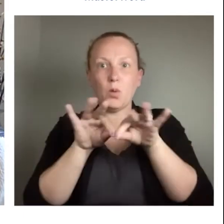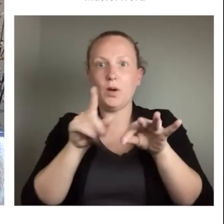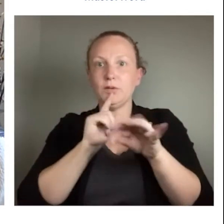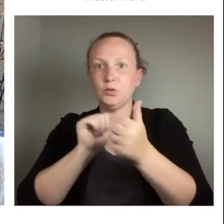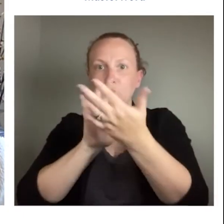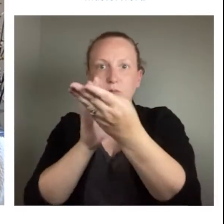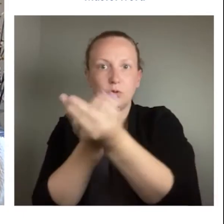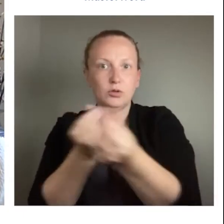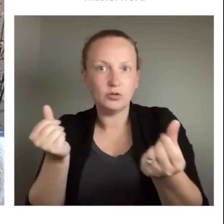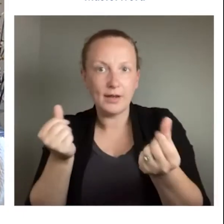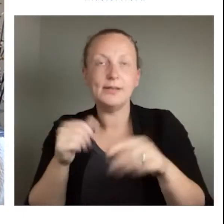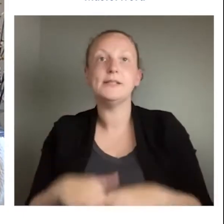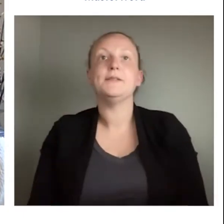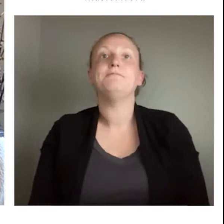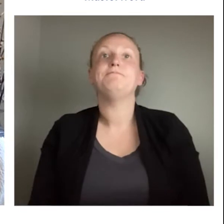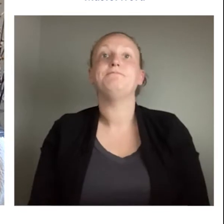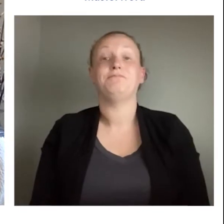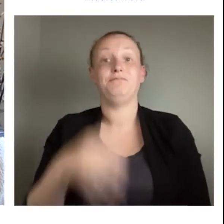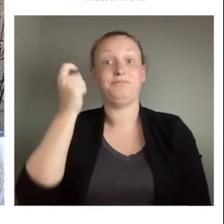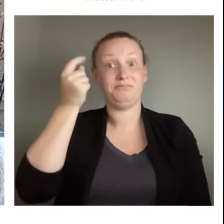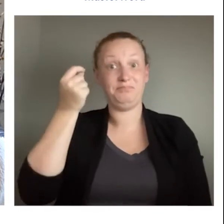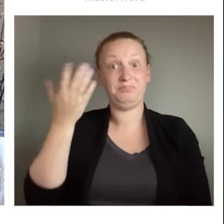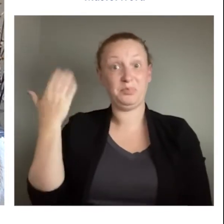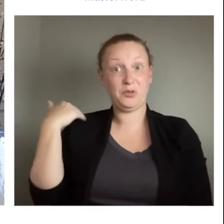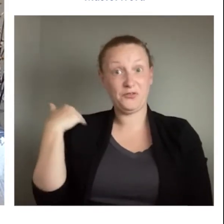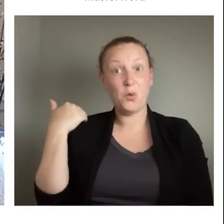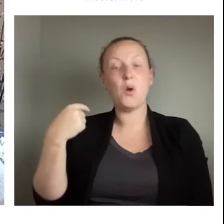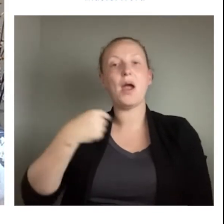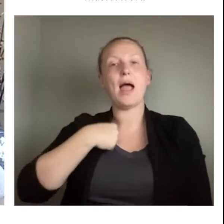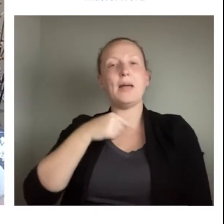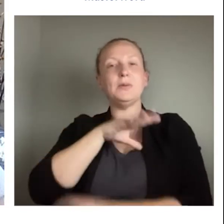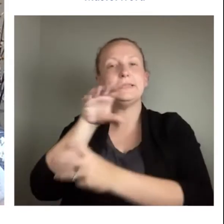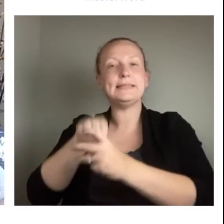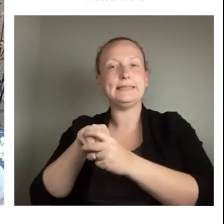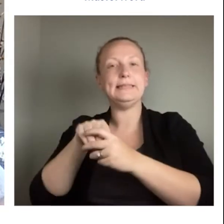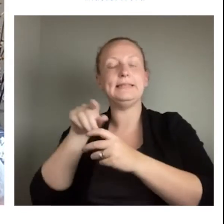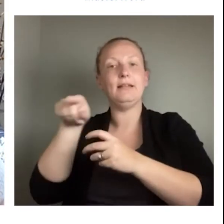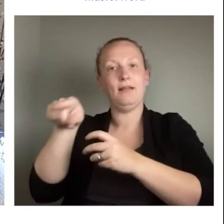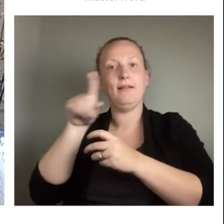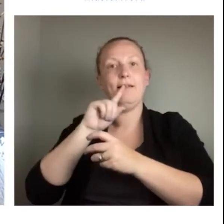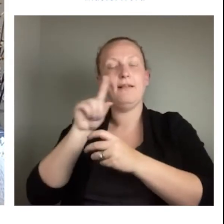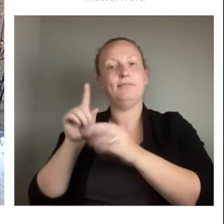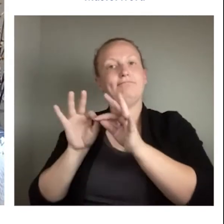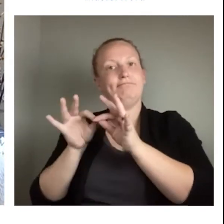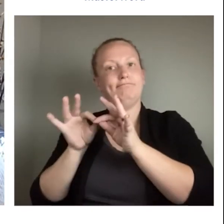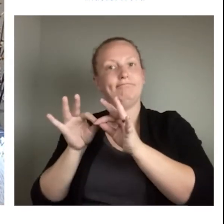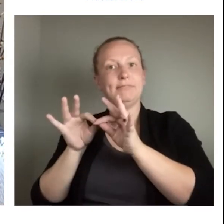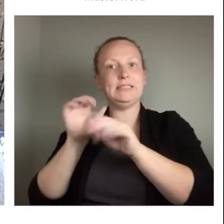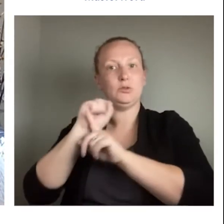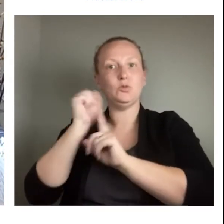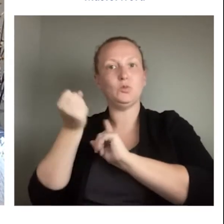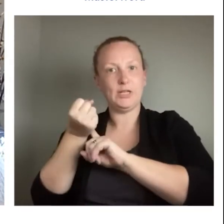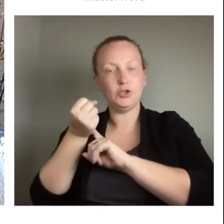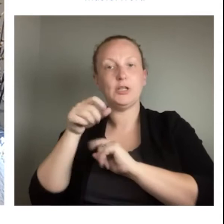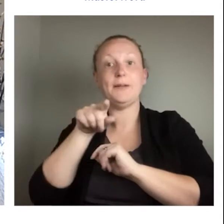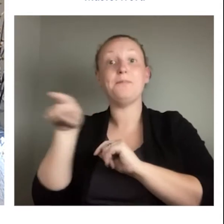meeting I was placed on a break transition with other parents that were speaking Spanish. But we needed them to talk.